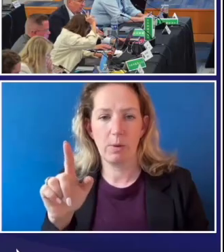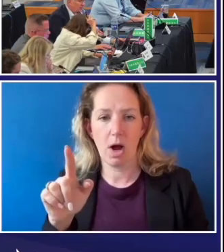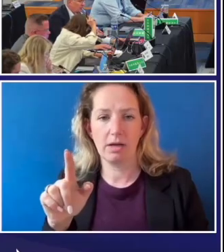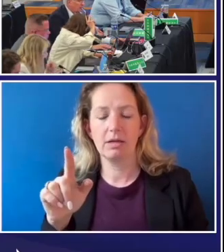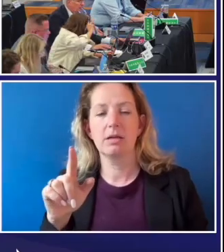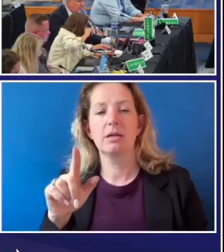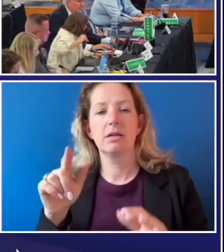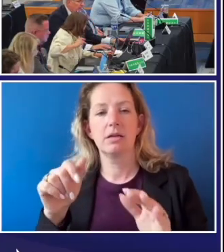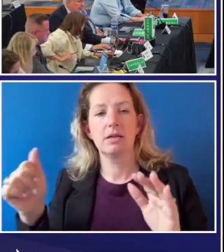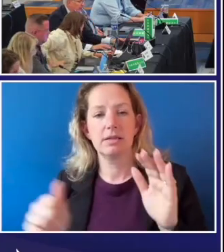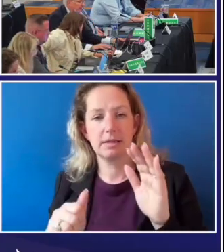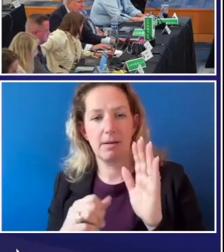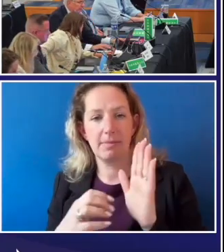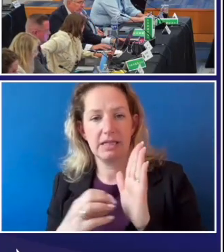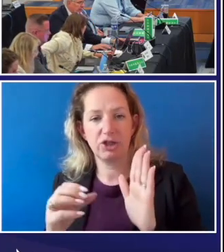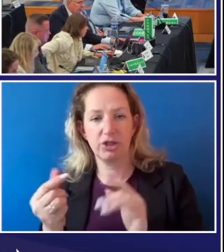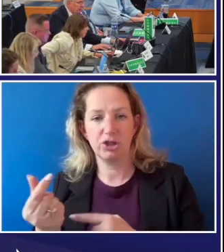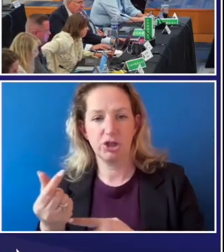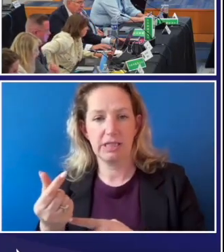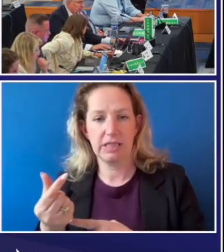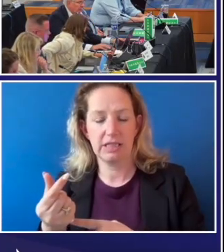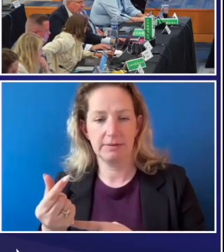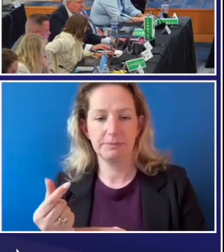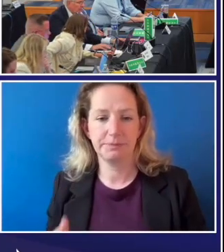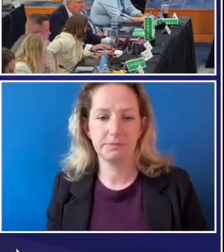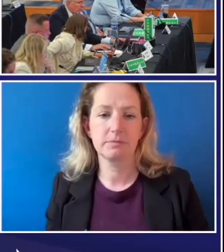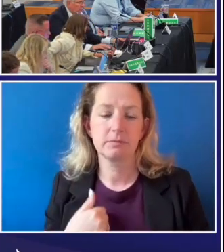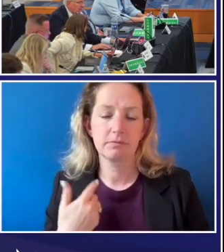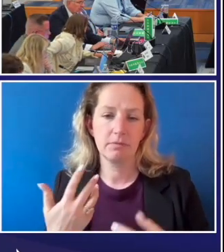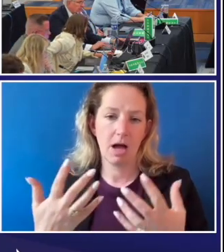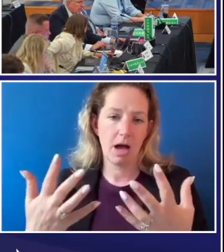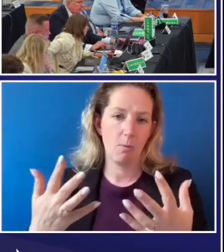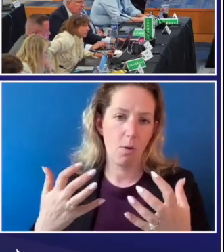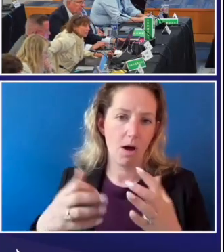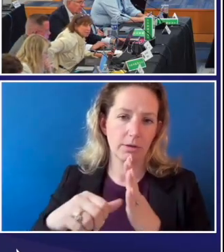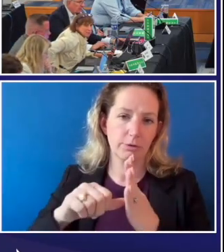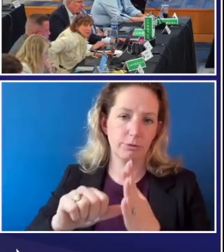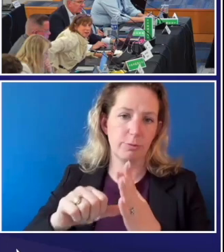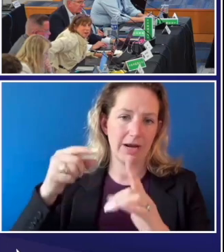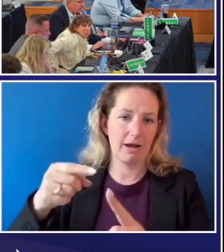Um, I wanted to point out that it's not highlighted, um,